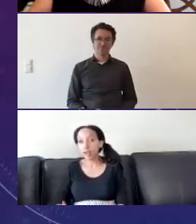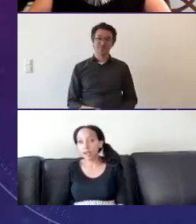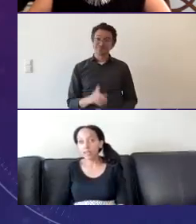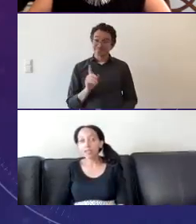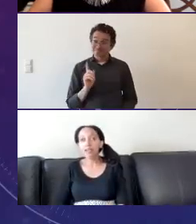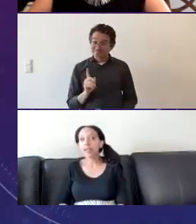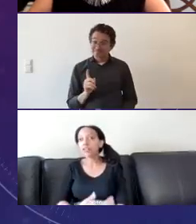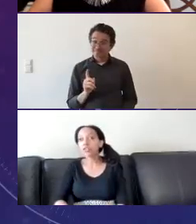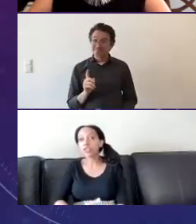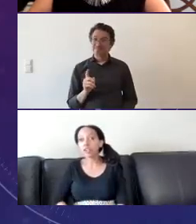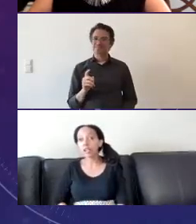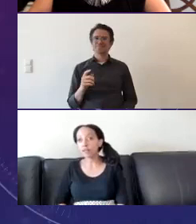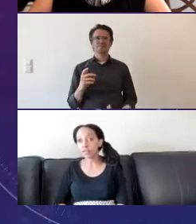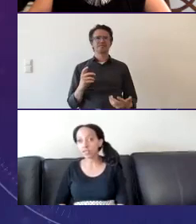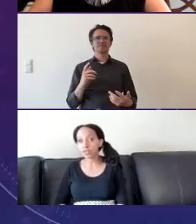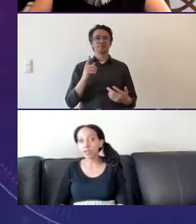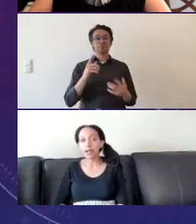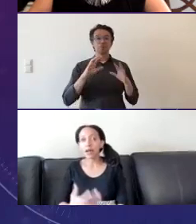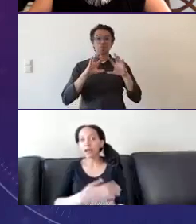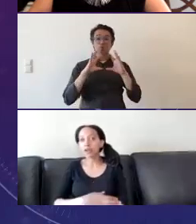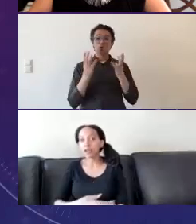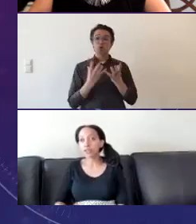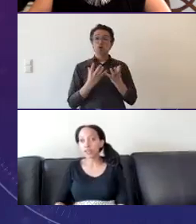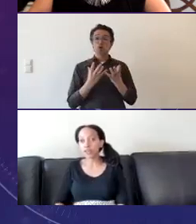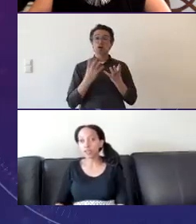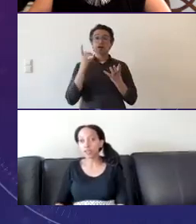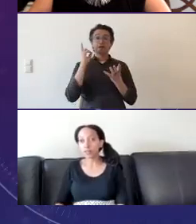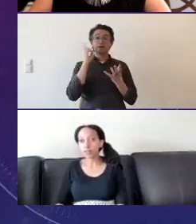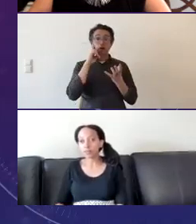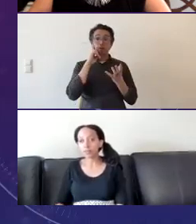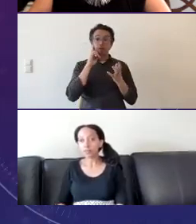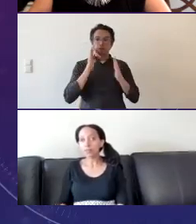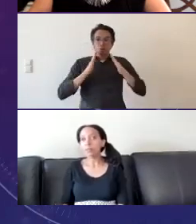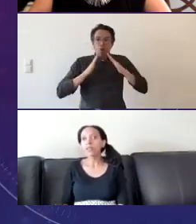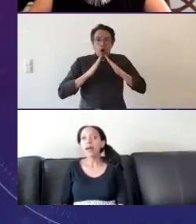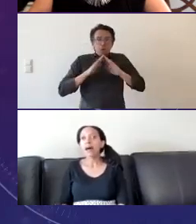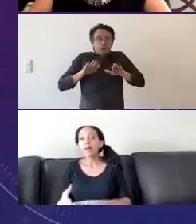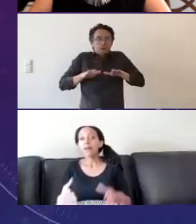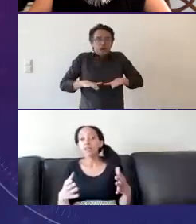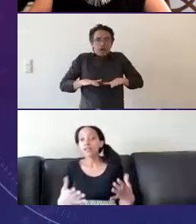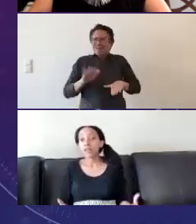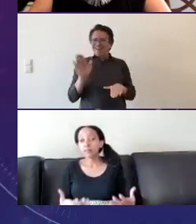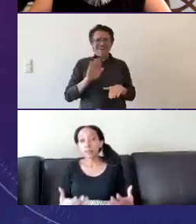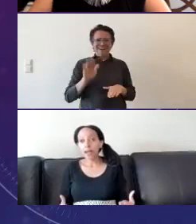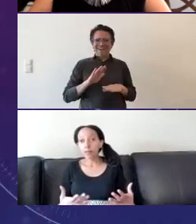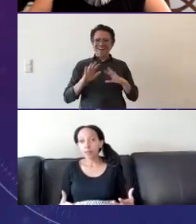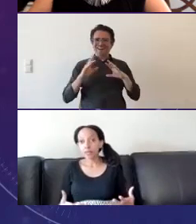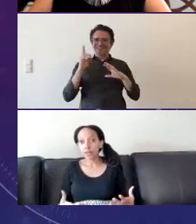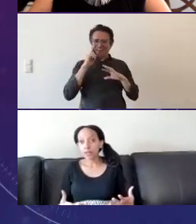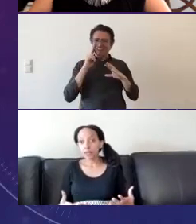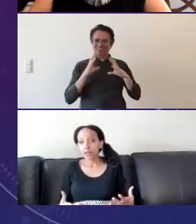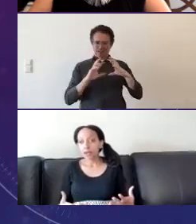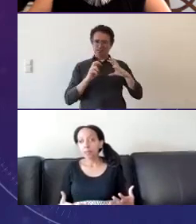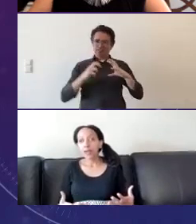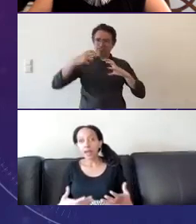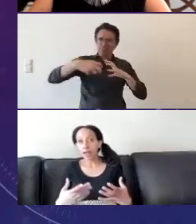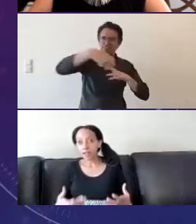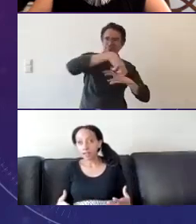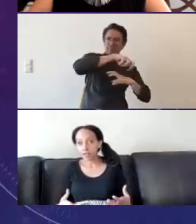even shared languages across regions the deafblind person might have the vision